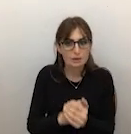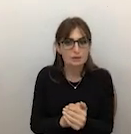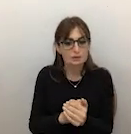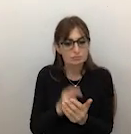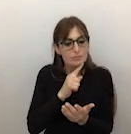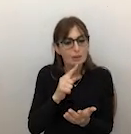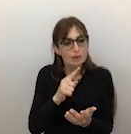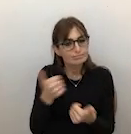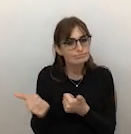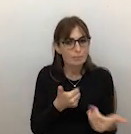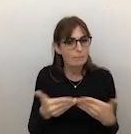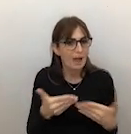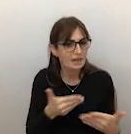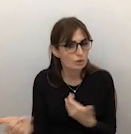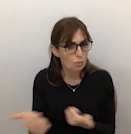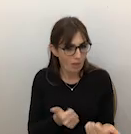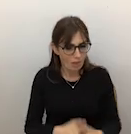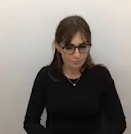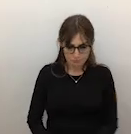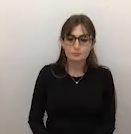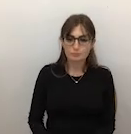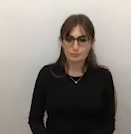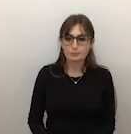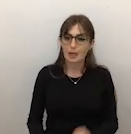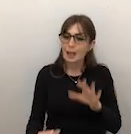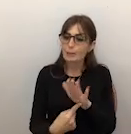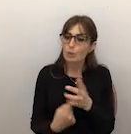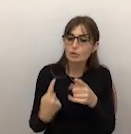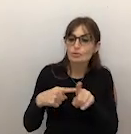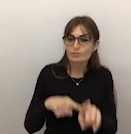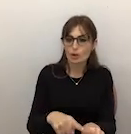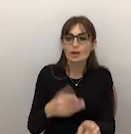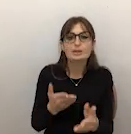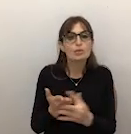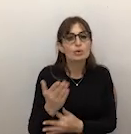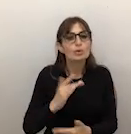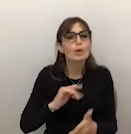and are being effectively managed. A key way of mitigating risks is through insurance,